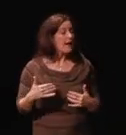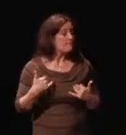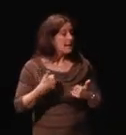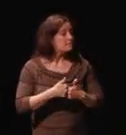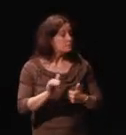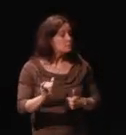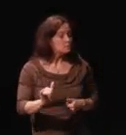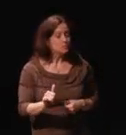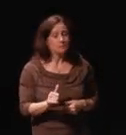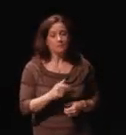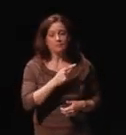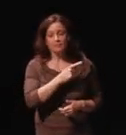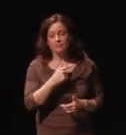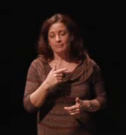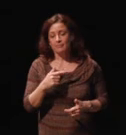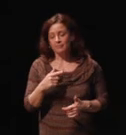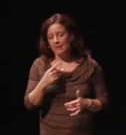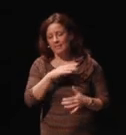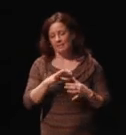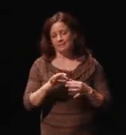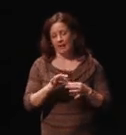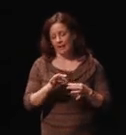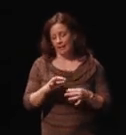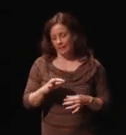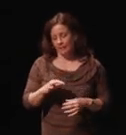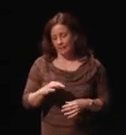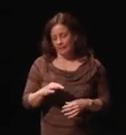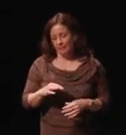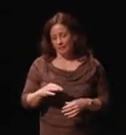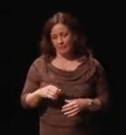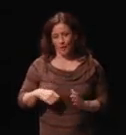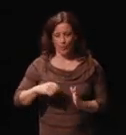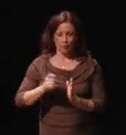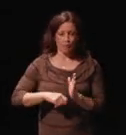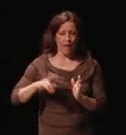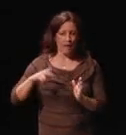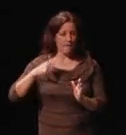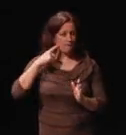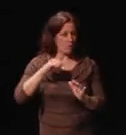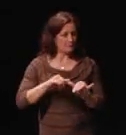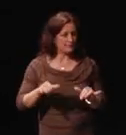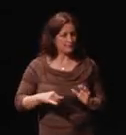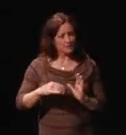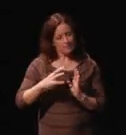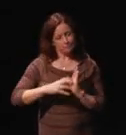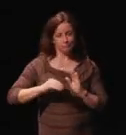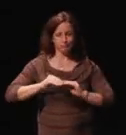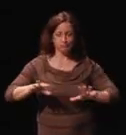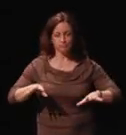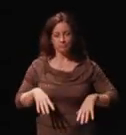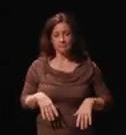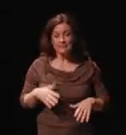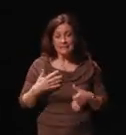and they did sign the write-up of the system that even for the kids who